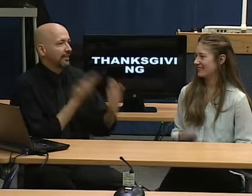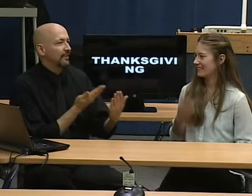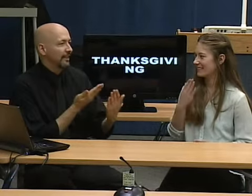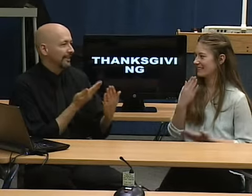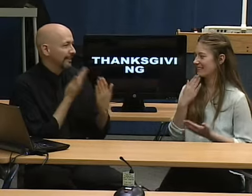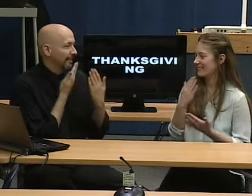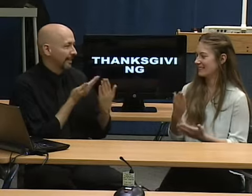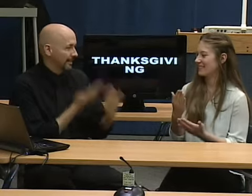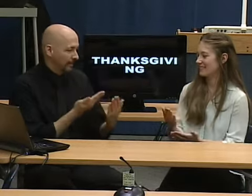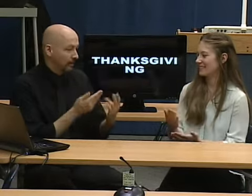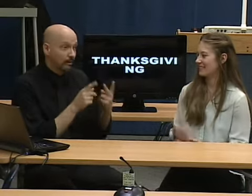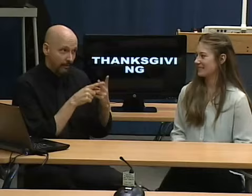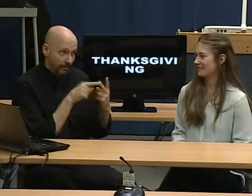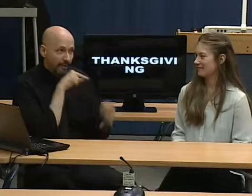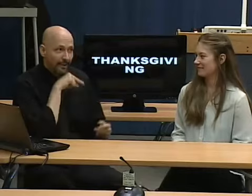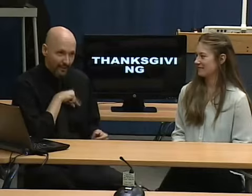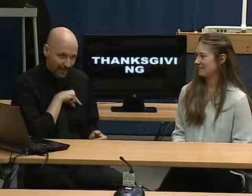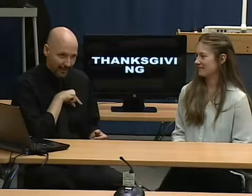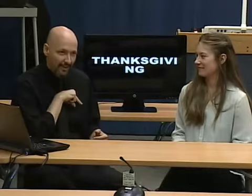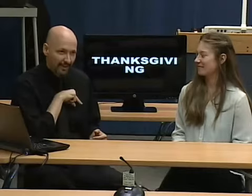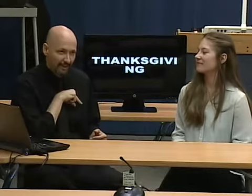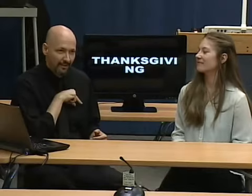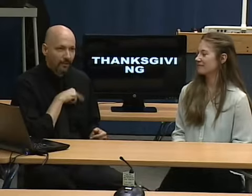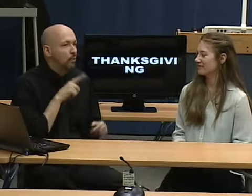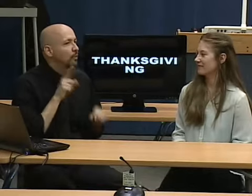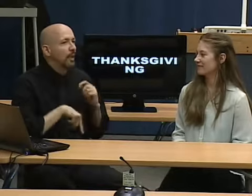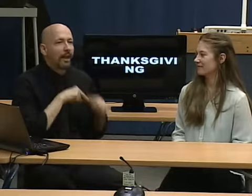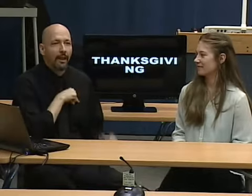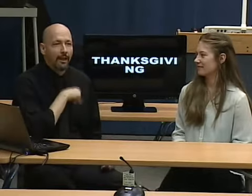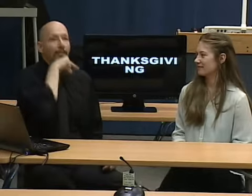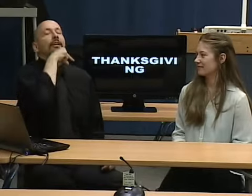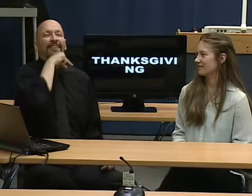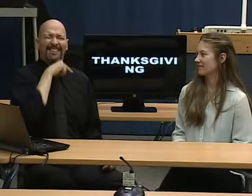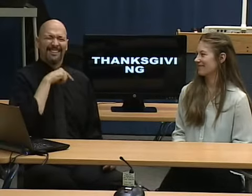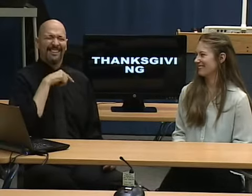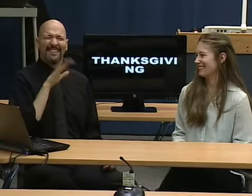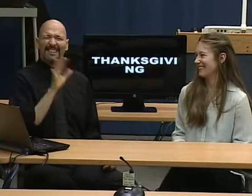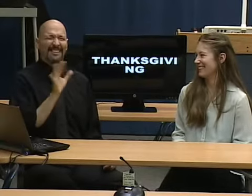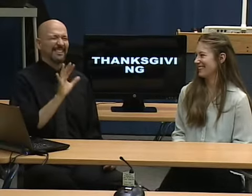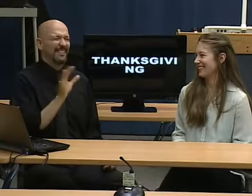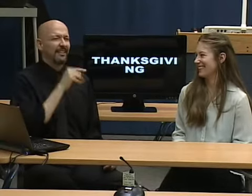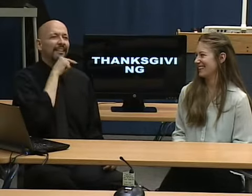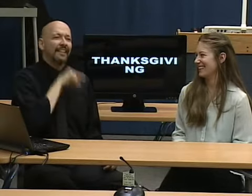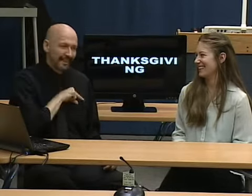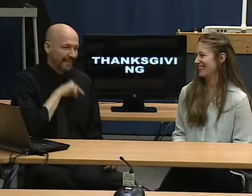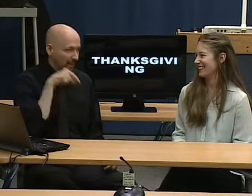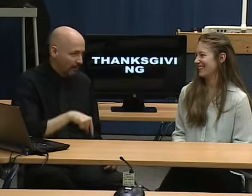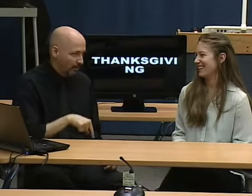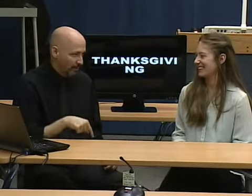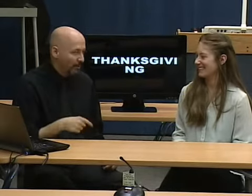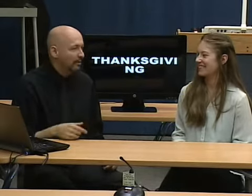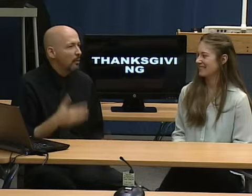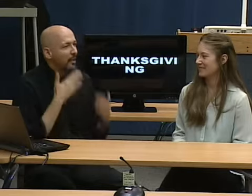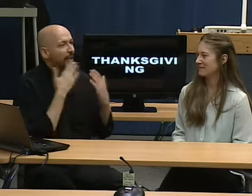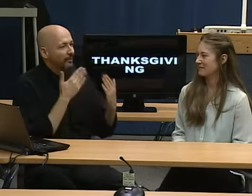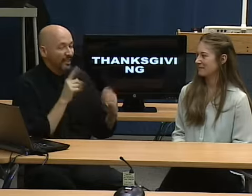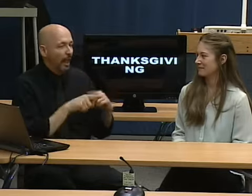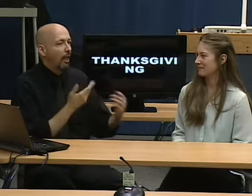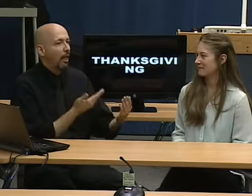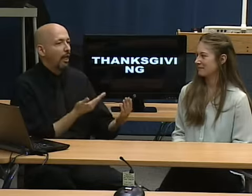Thanksgiving. Another way to sign it: "Thanksgiving." You can't sign it this direction. Don't do that. "Thanksgiving." Downward. And with this version of "Thanksgiving,"